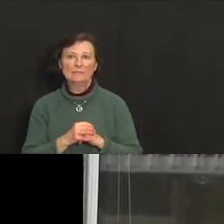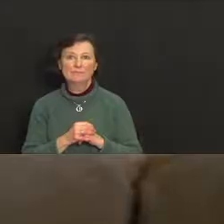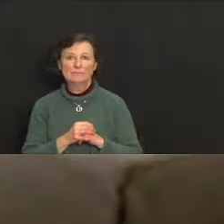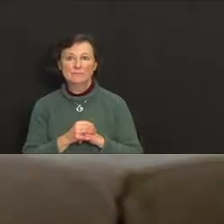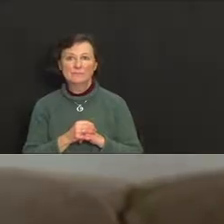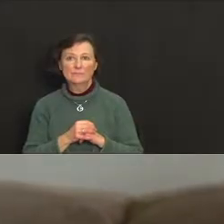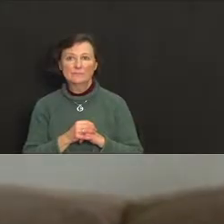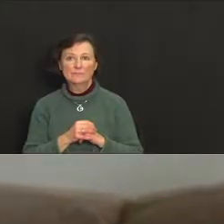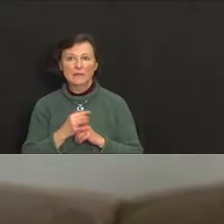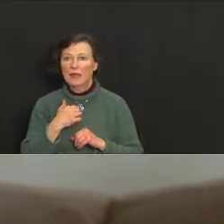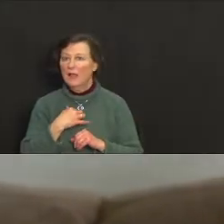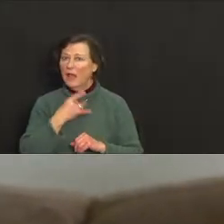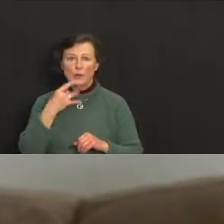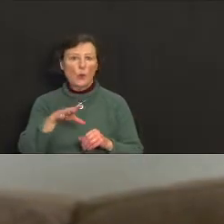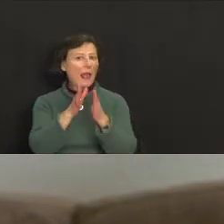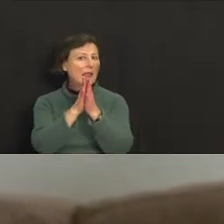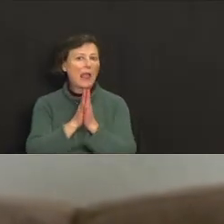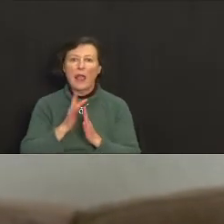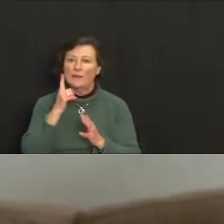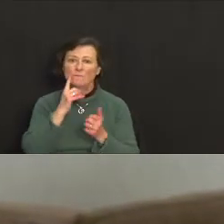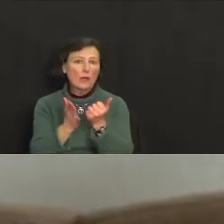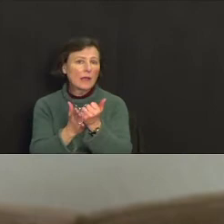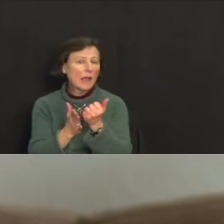I don't like asking for help but knowing that it is there is